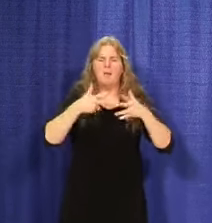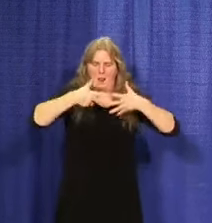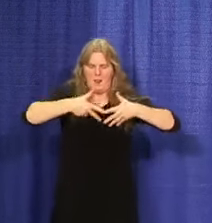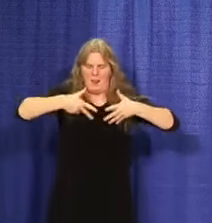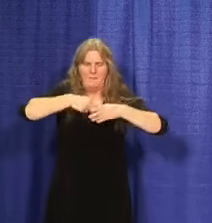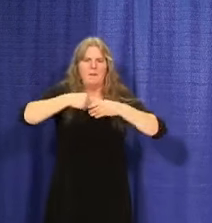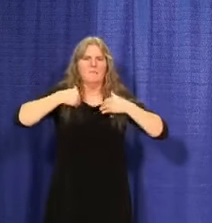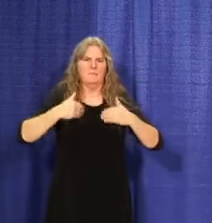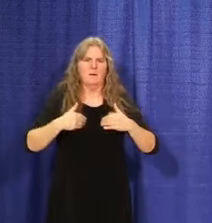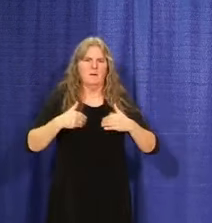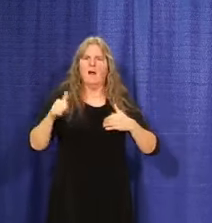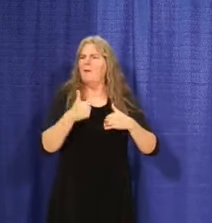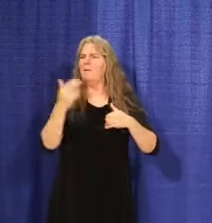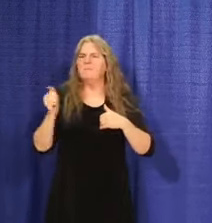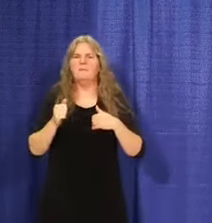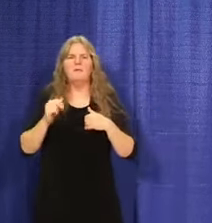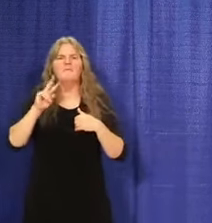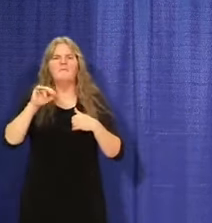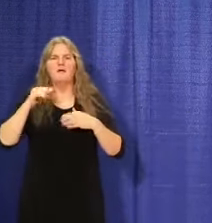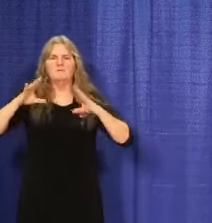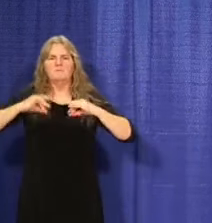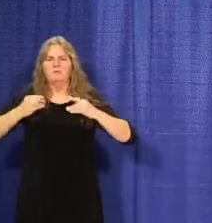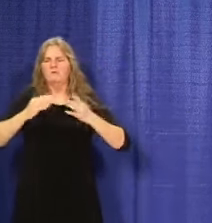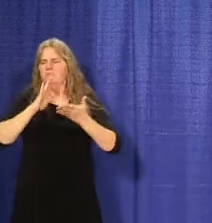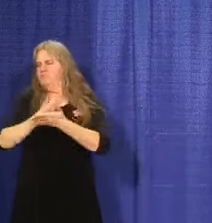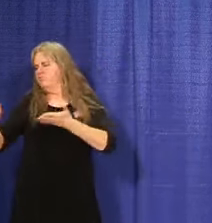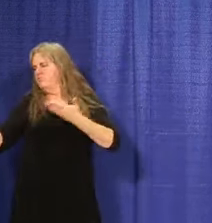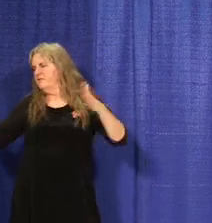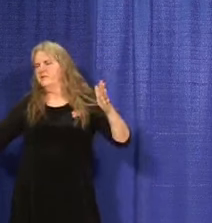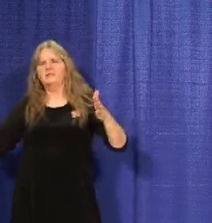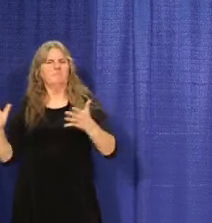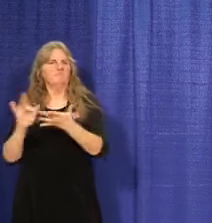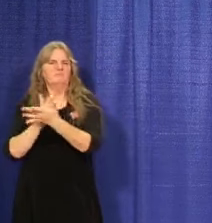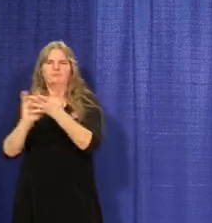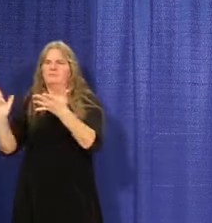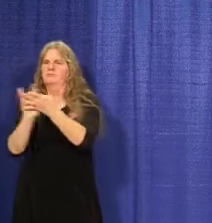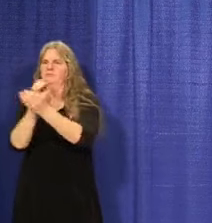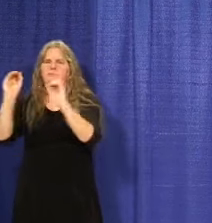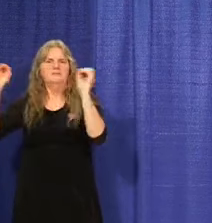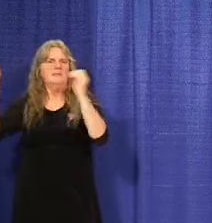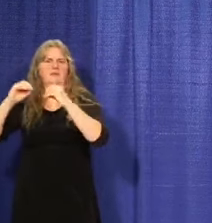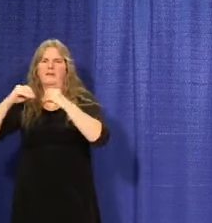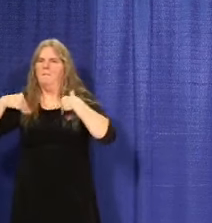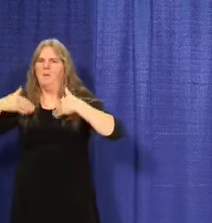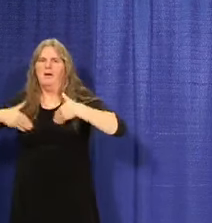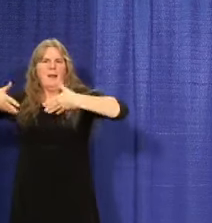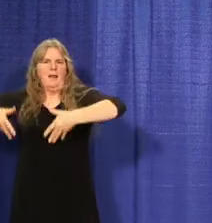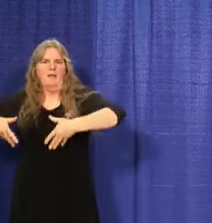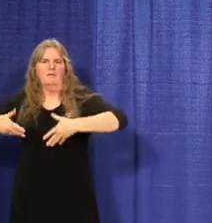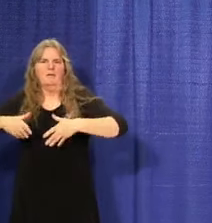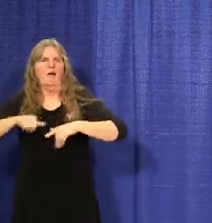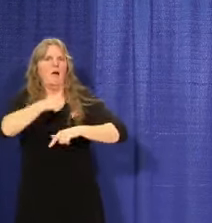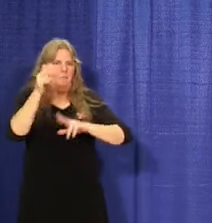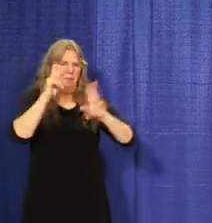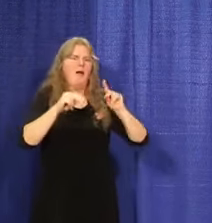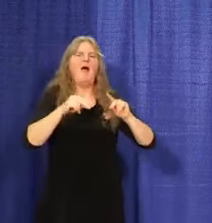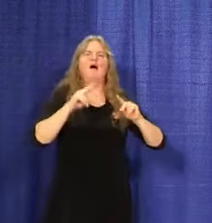prove it because the material is so can't -- so scanty we cannot definitively prove it was an infection or if it is possibly